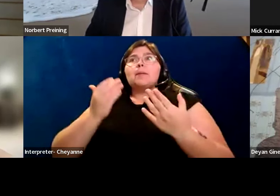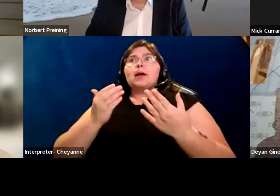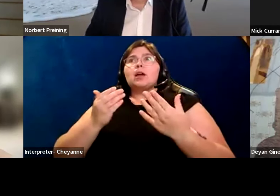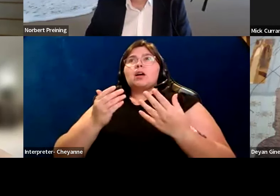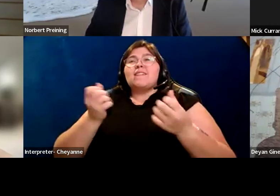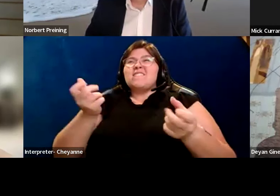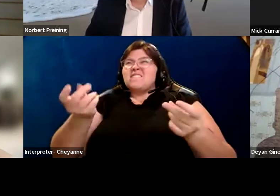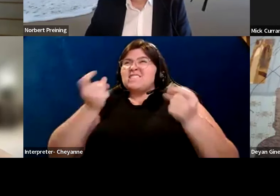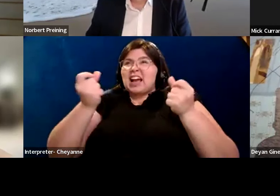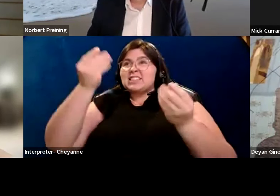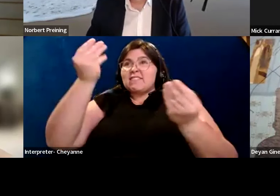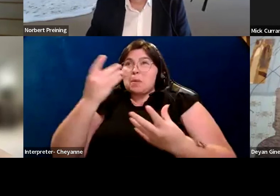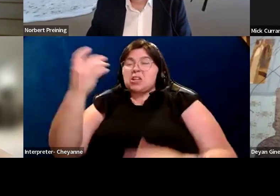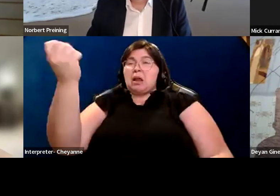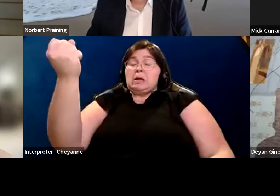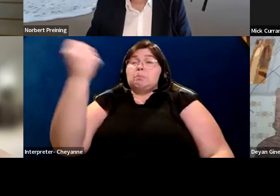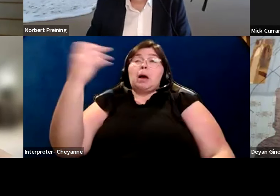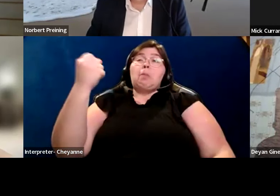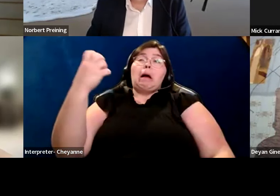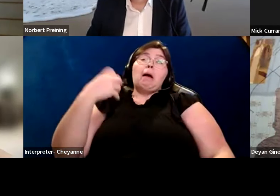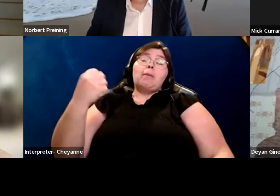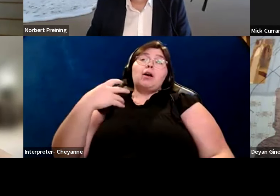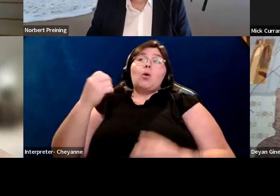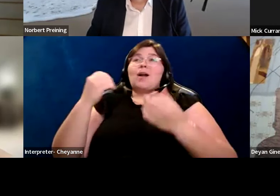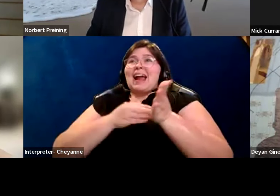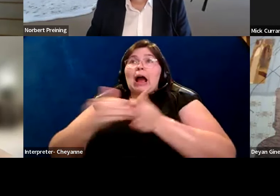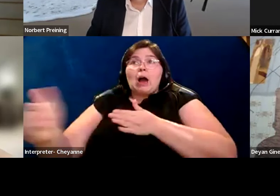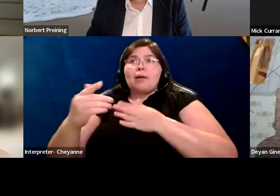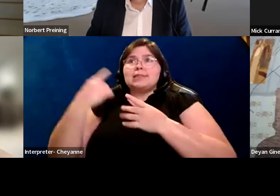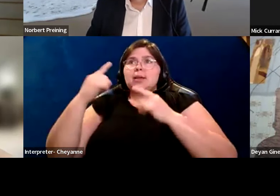or how often something refreshes.